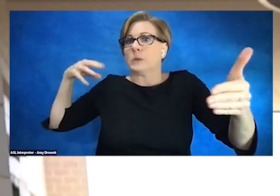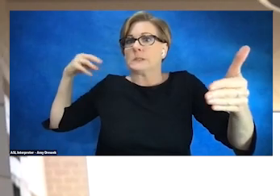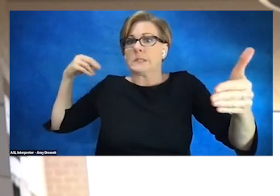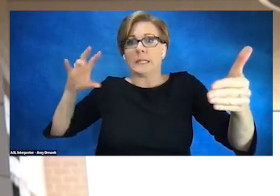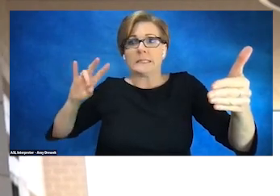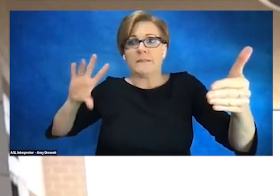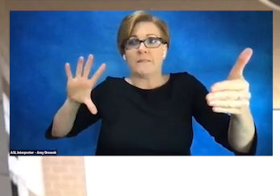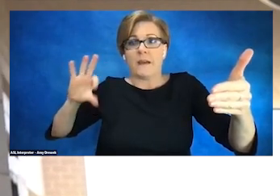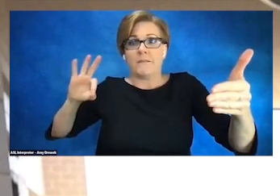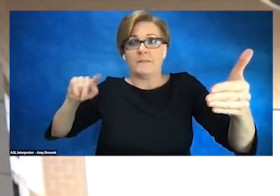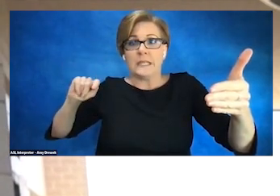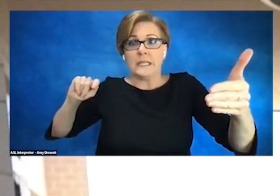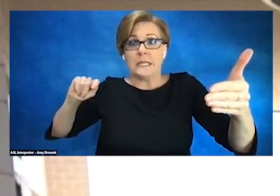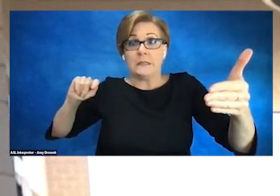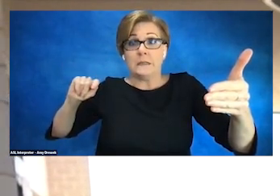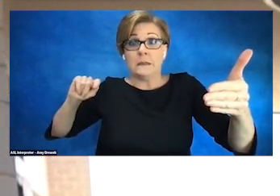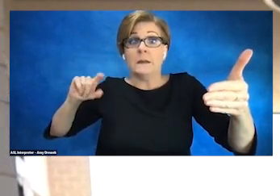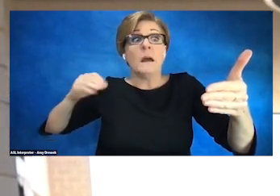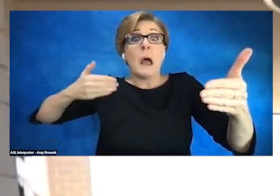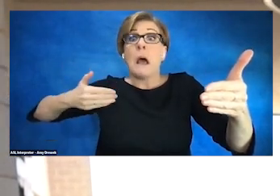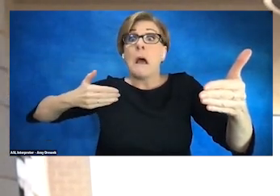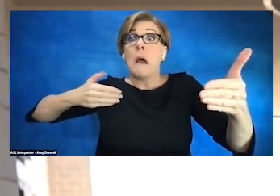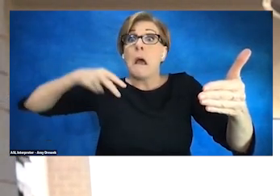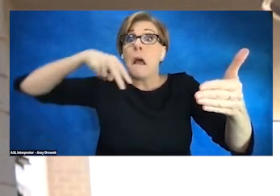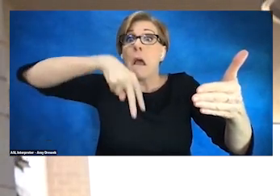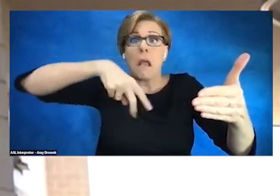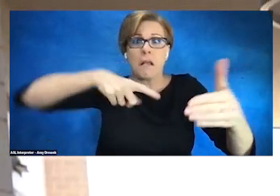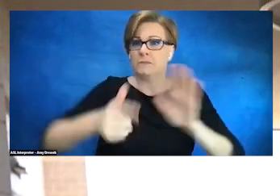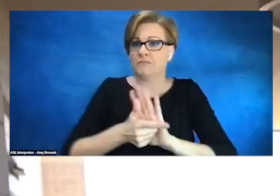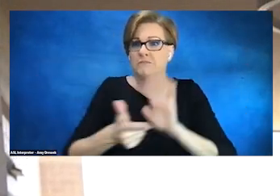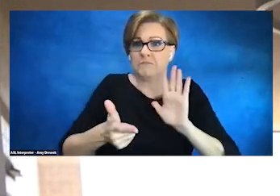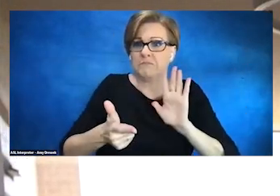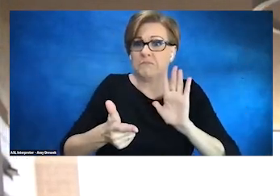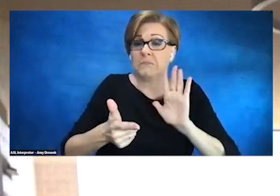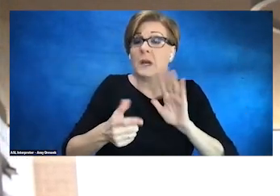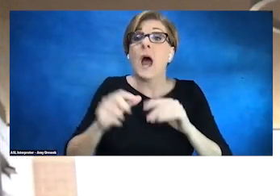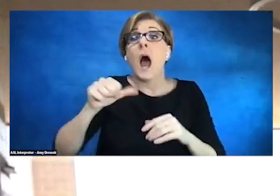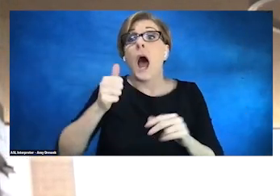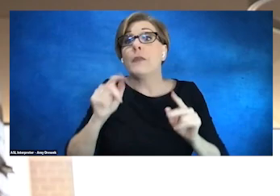do that outside that 75-foot line but not within it. It may be others they might set